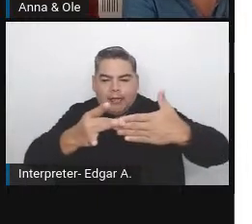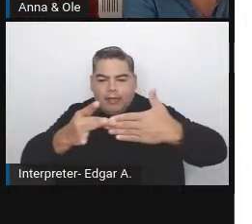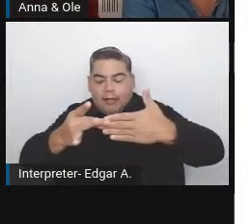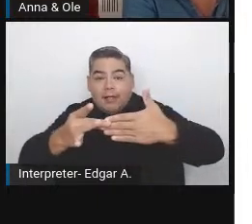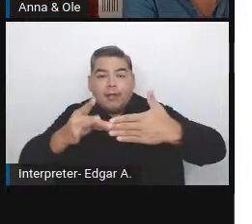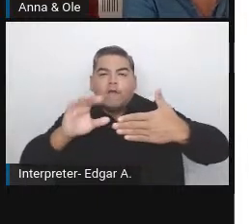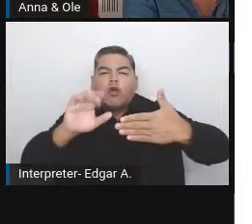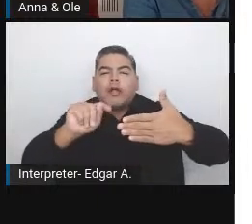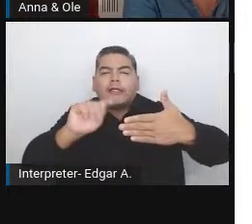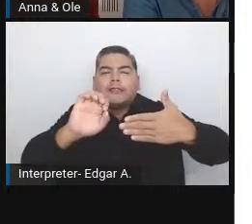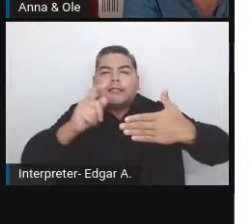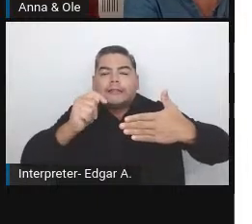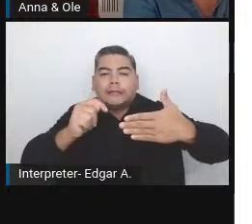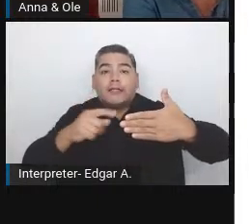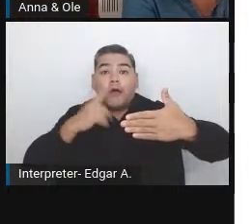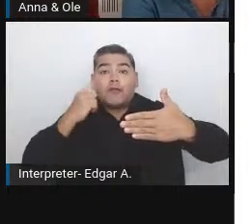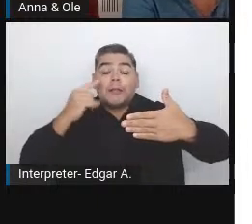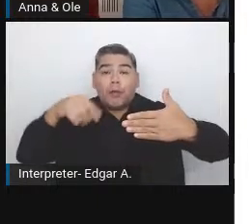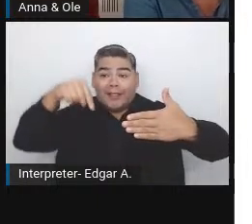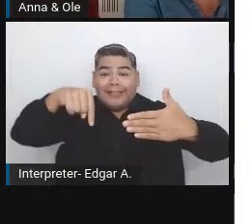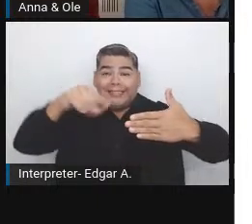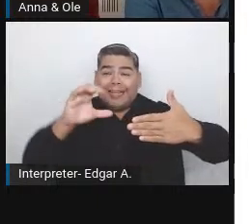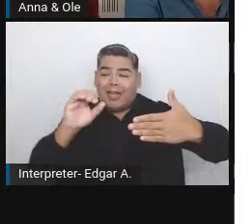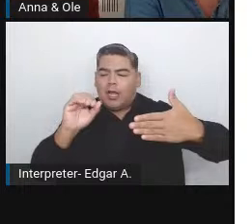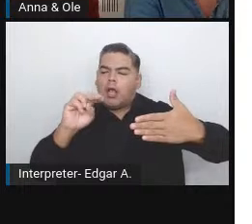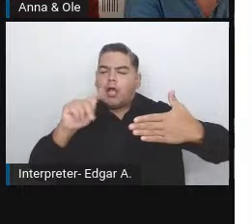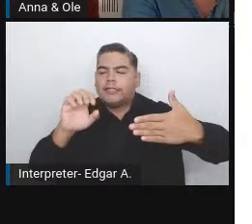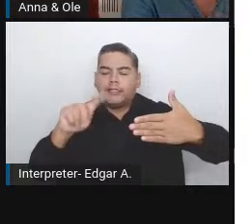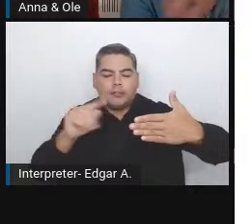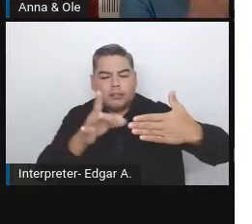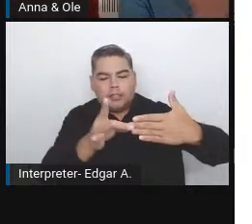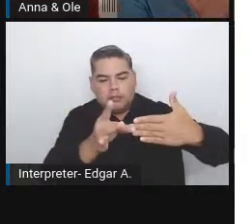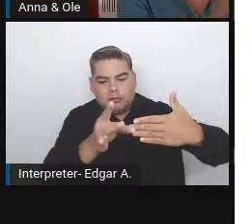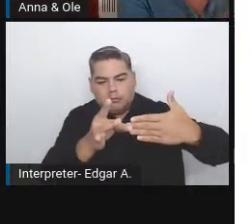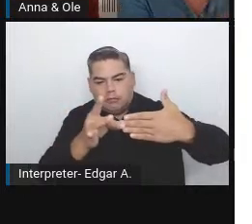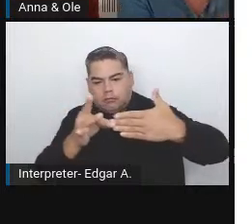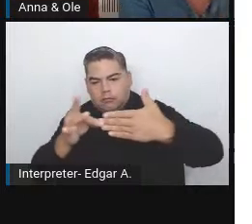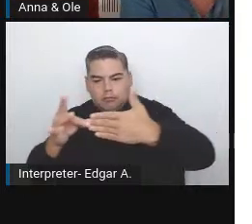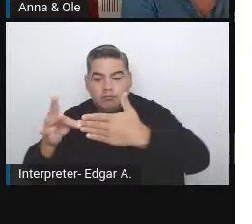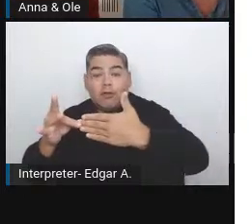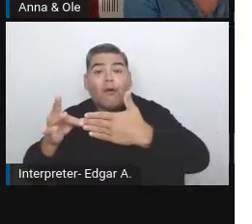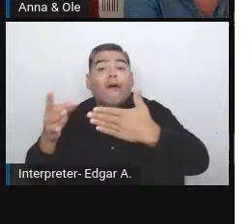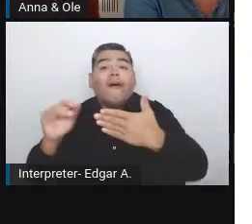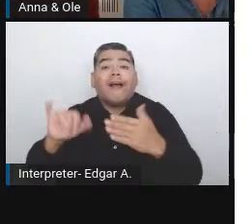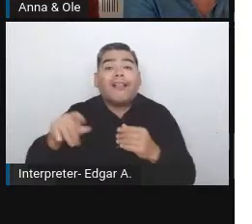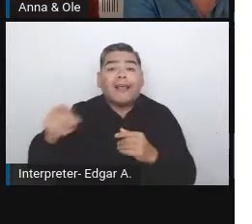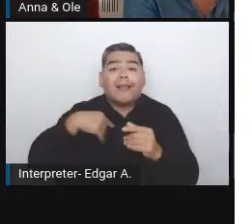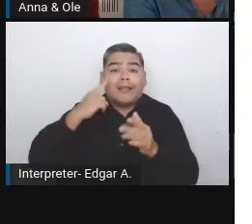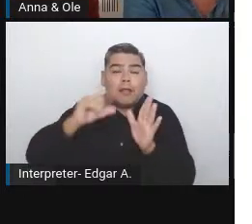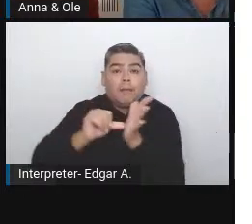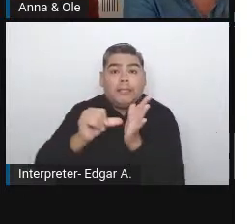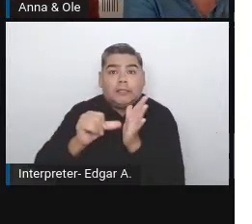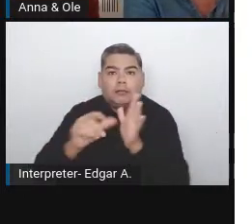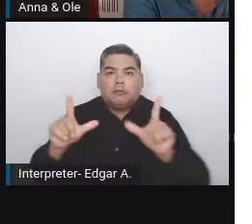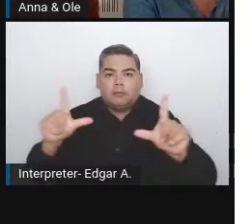And one more point was that we spent a lot of time guiding our users in the text. For example, we have this